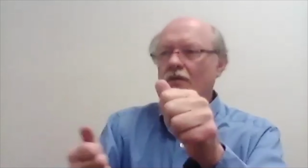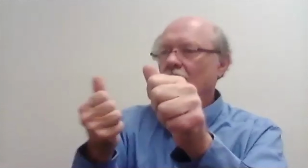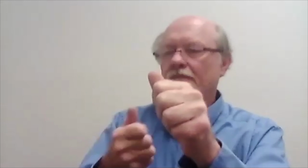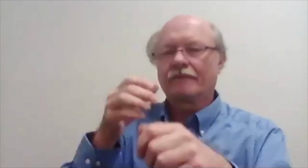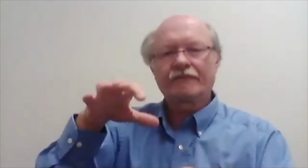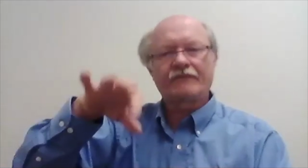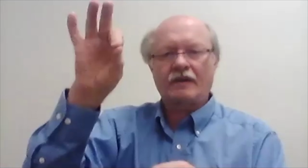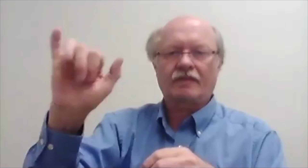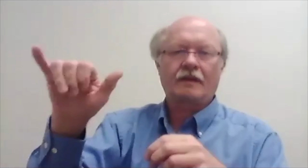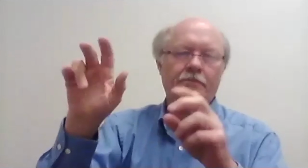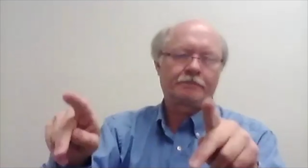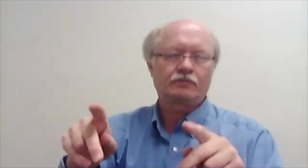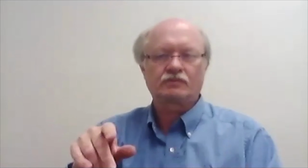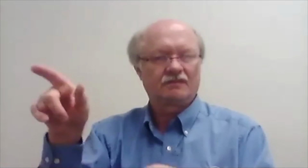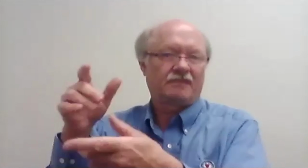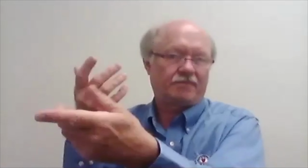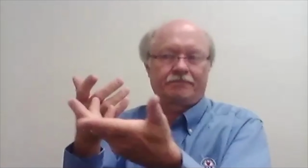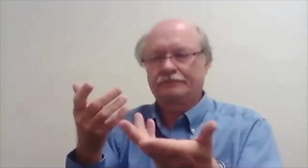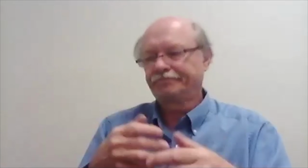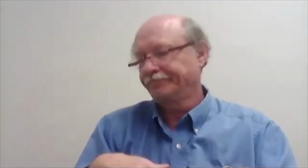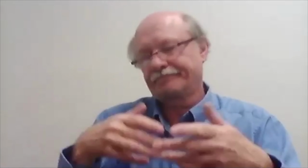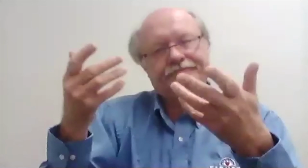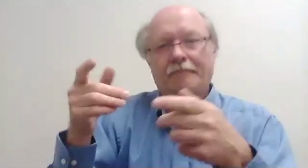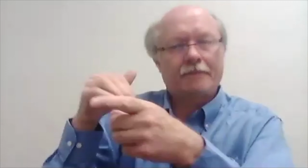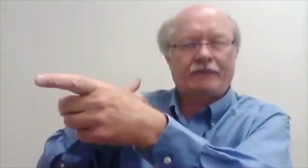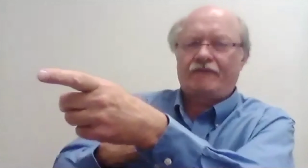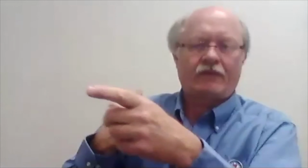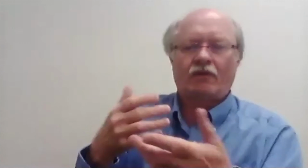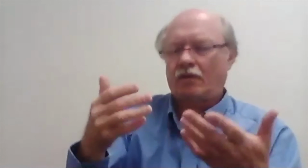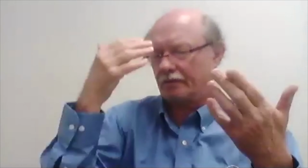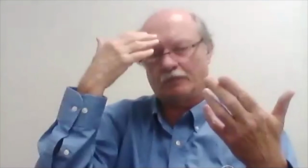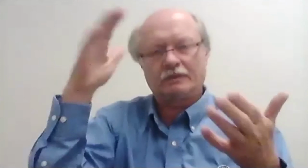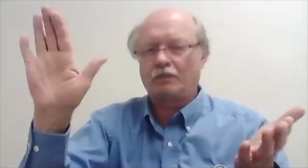If that happens, it's really hard to track that person down. And you know, that's that's on them.